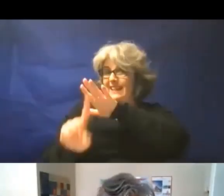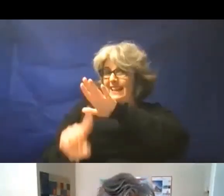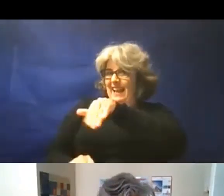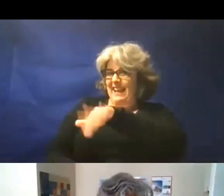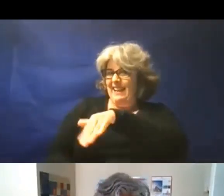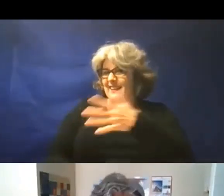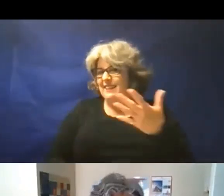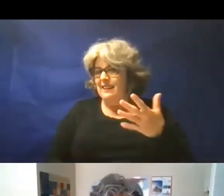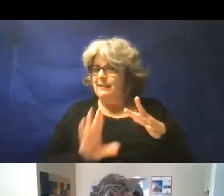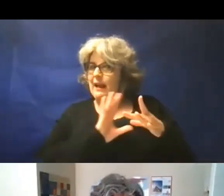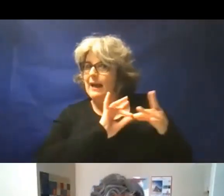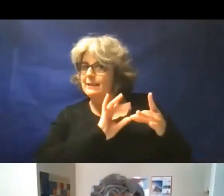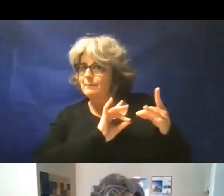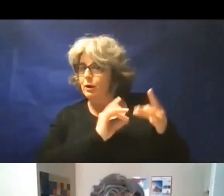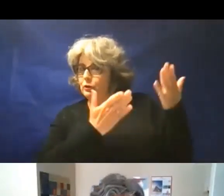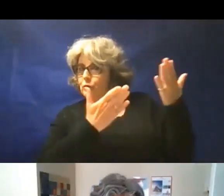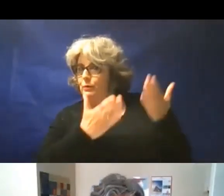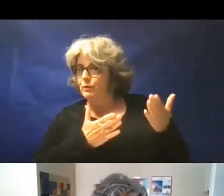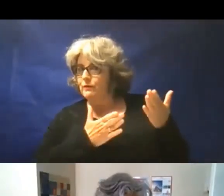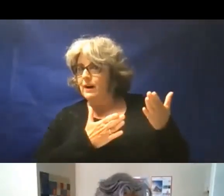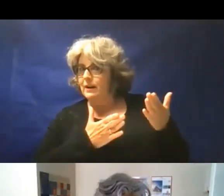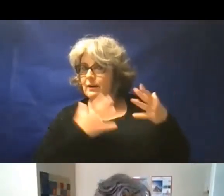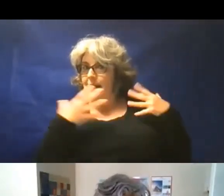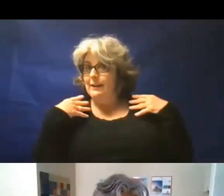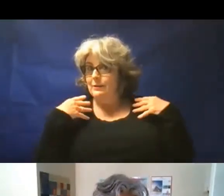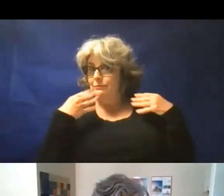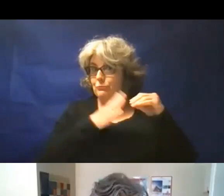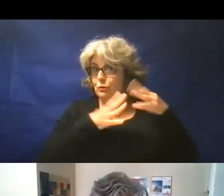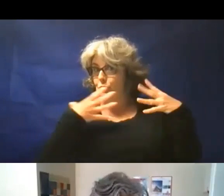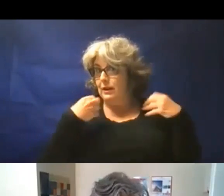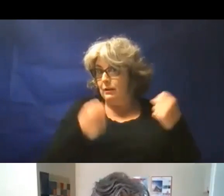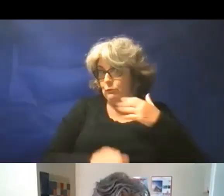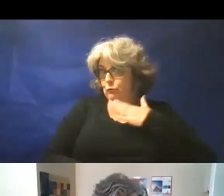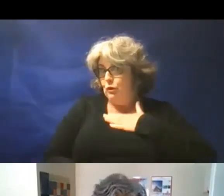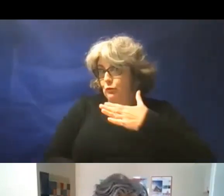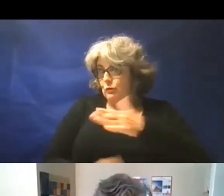spoke with one of the providers at student health would you be willing to meet with them and we can